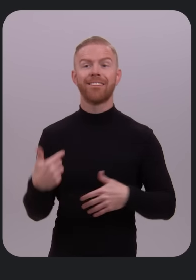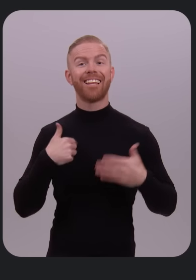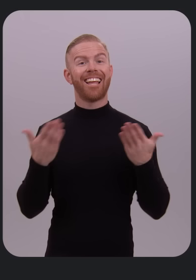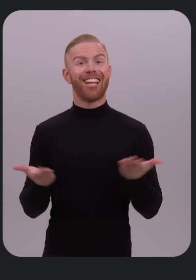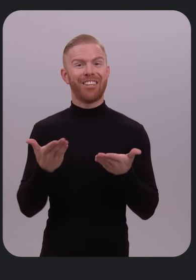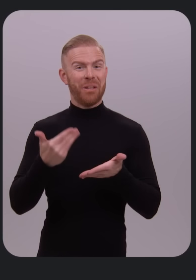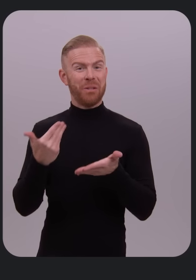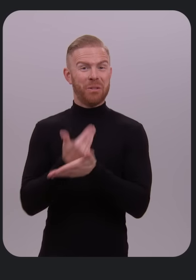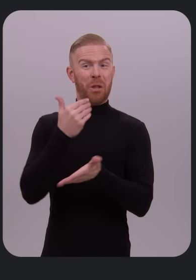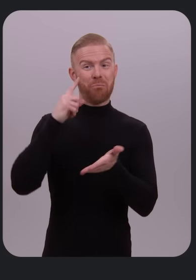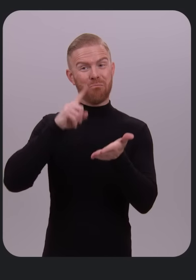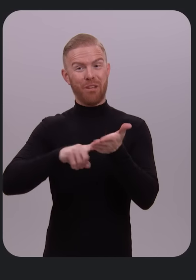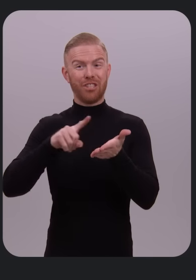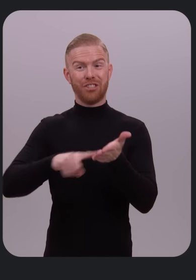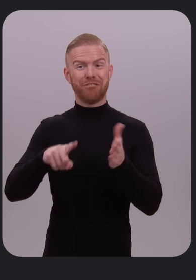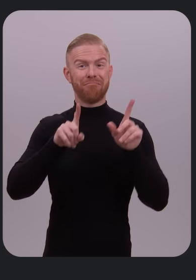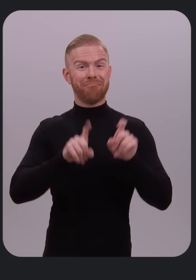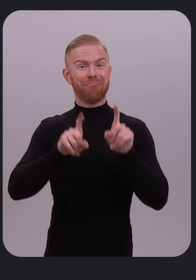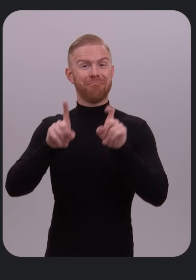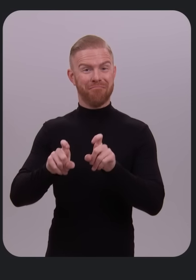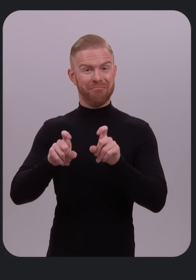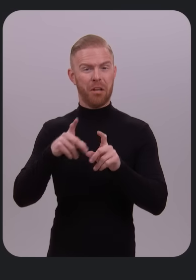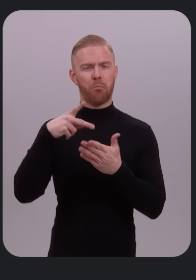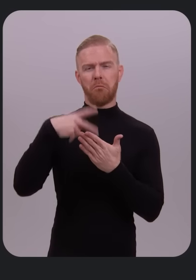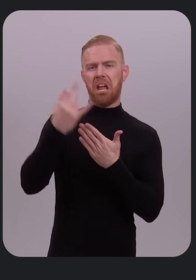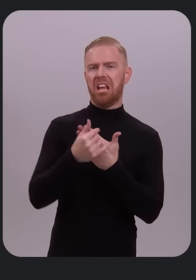of Project Astra, and we're going to see how it can help me fix my bike.